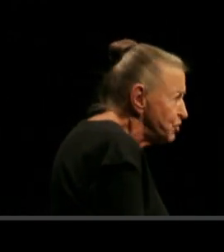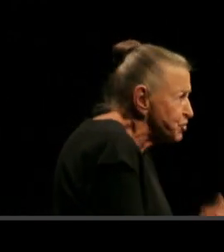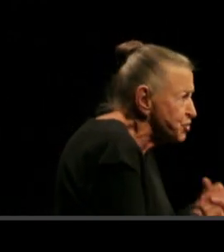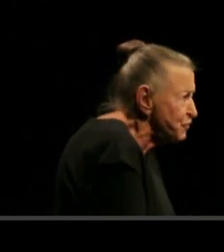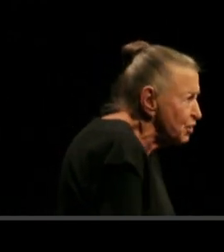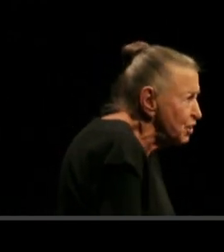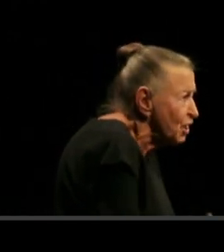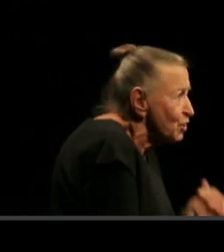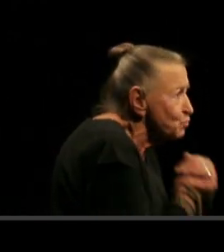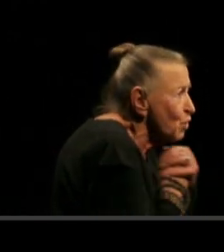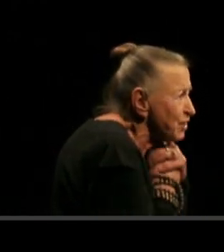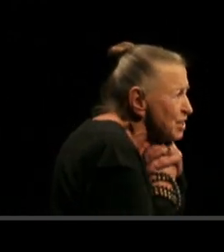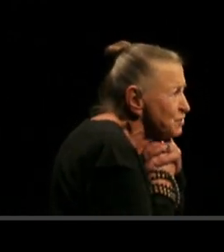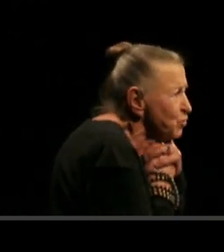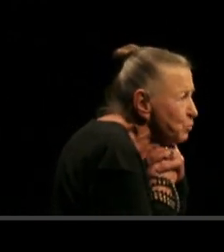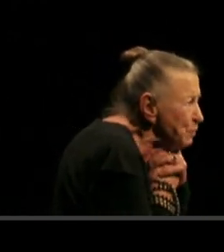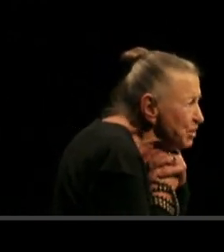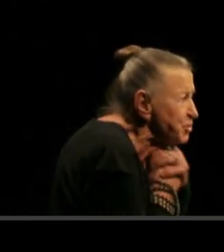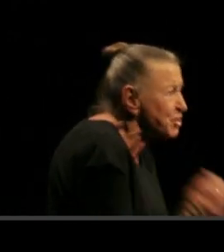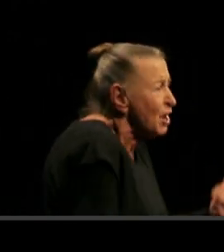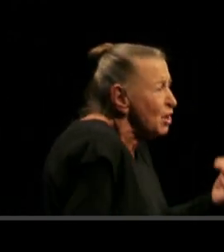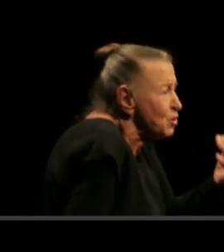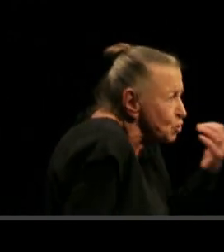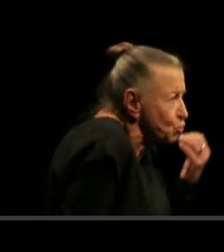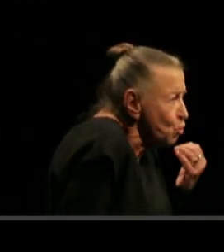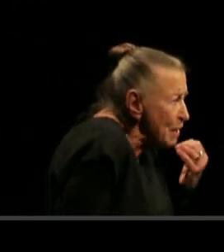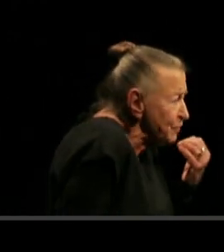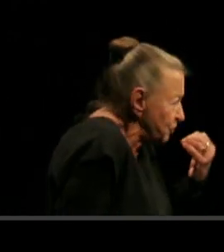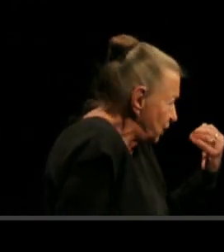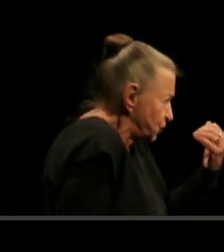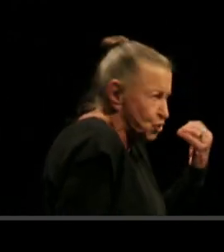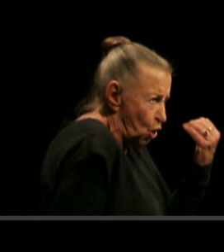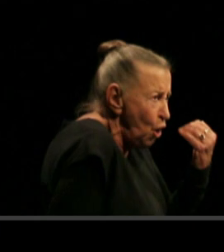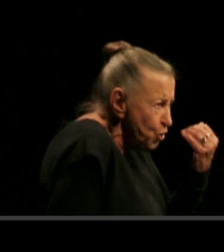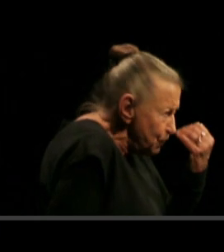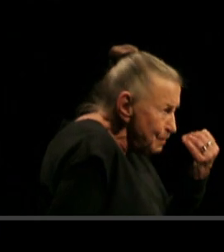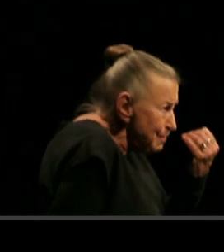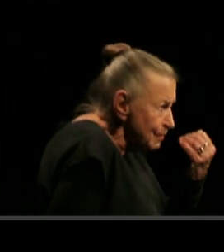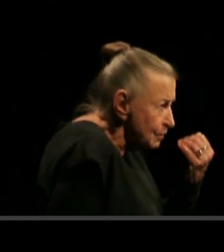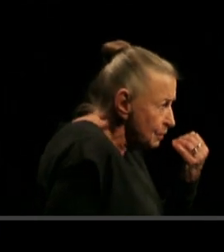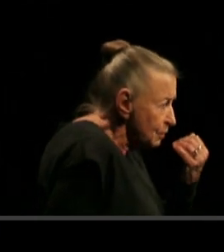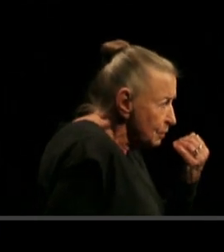Could the instrument be out of tune, they wonder, saddened and alarmed.